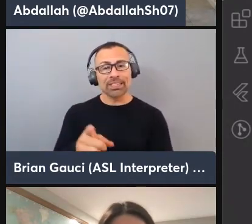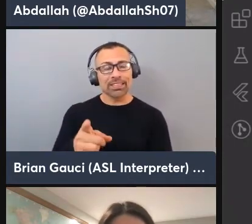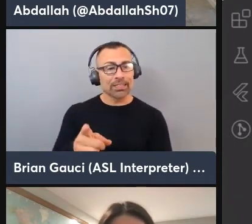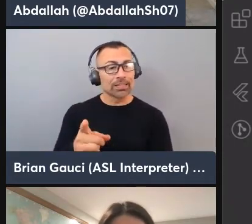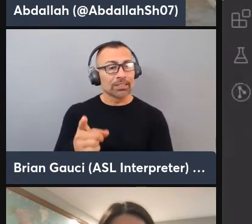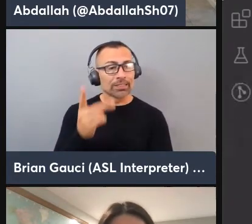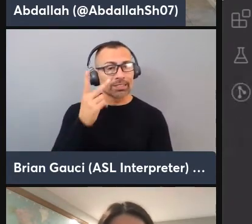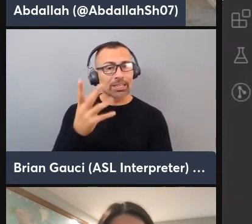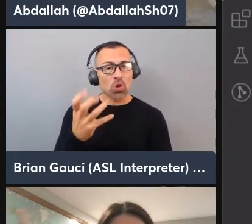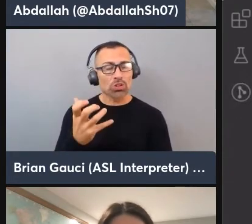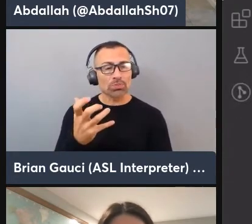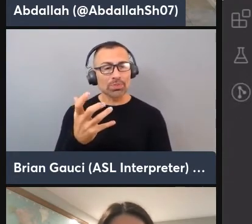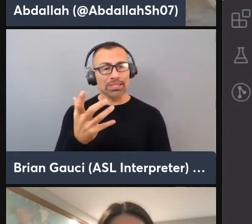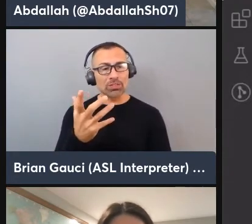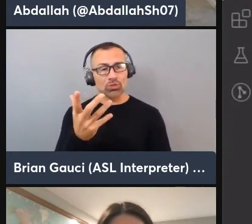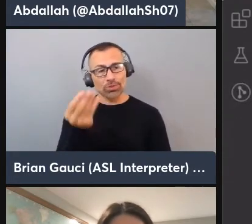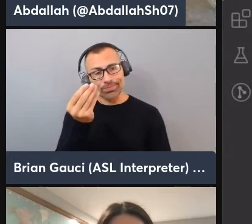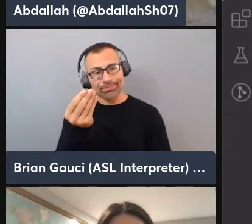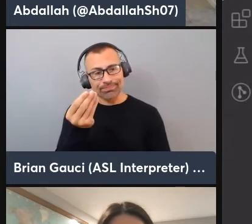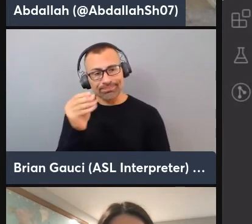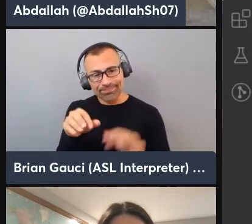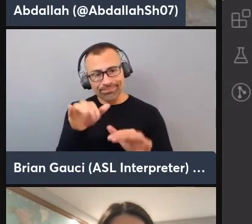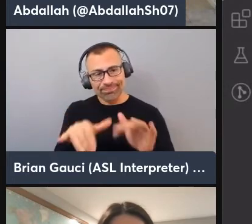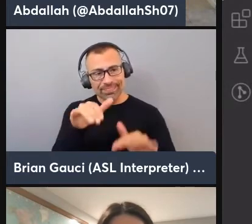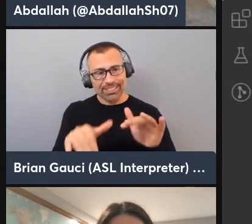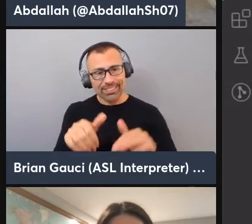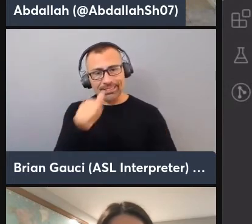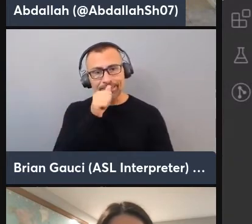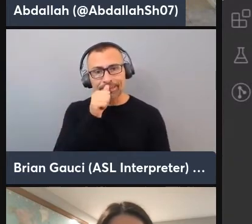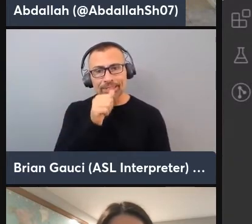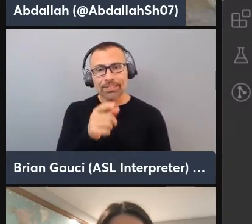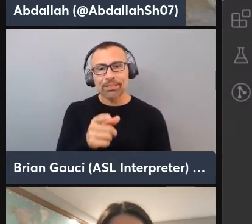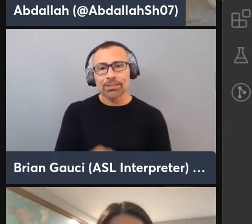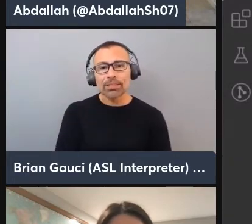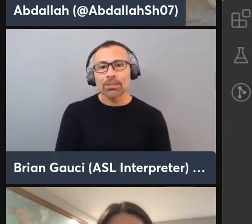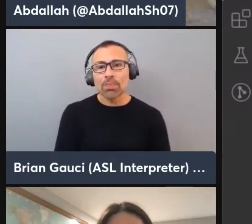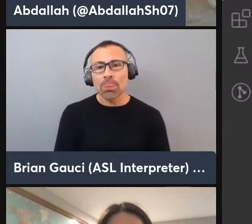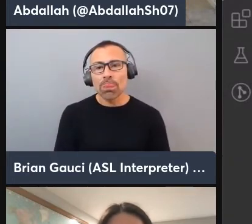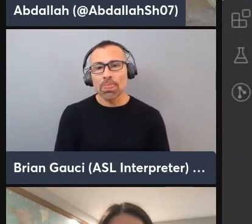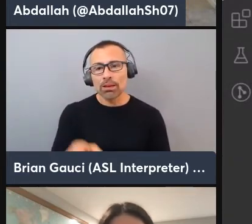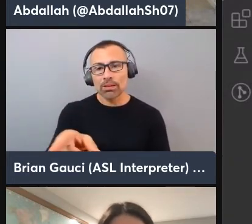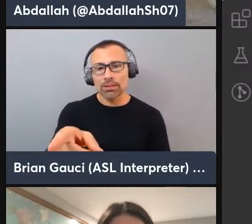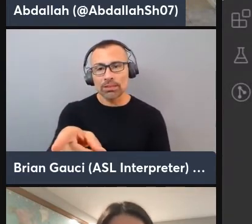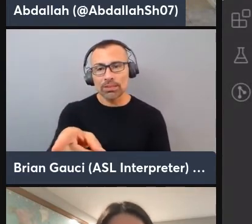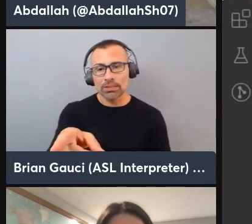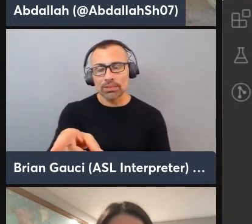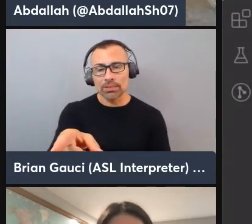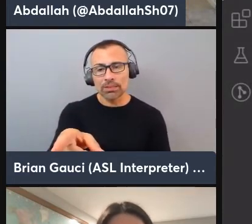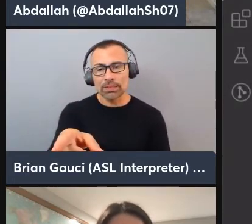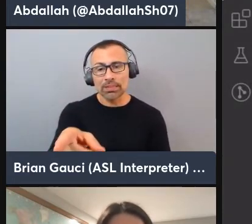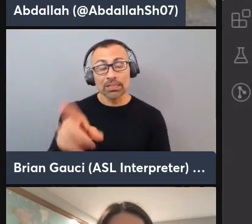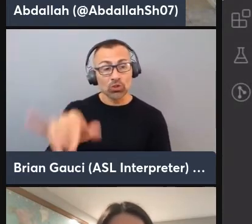which is actually what was shown here in the Lambda trigger. So I'm reading that information back